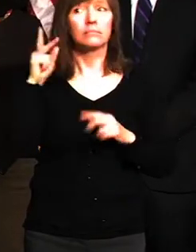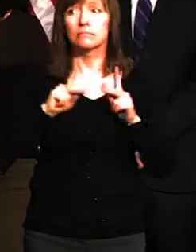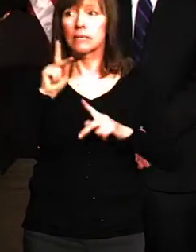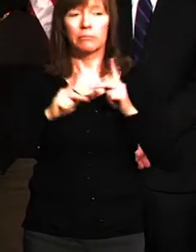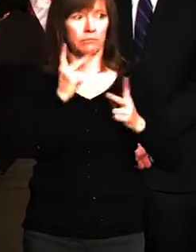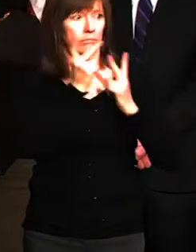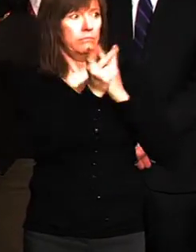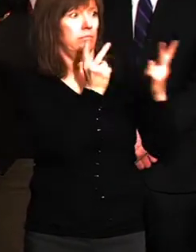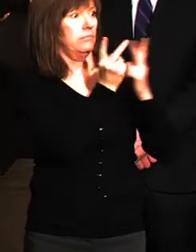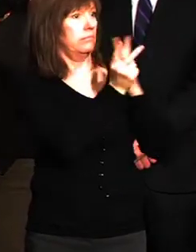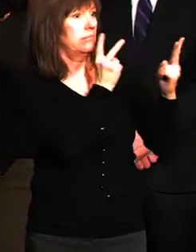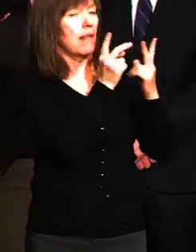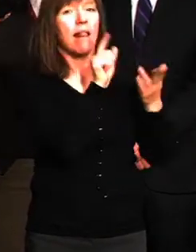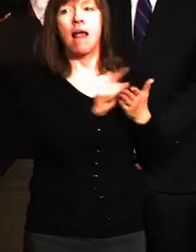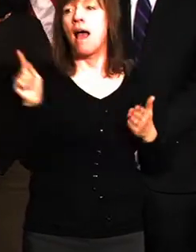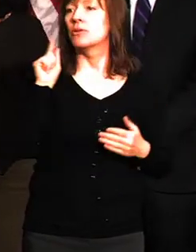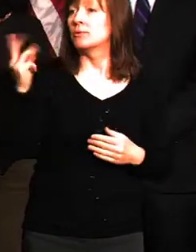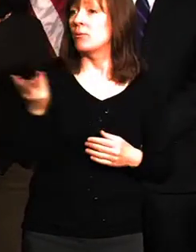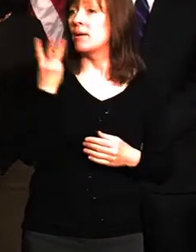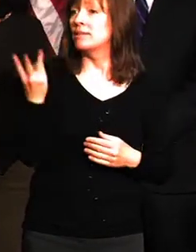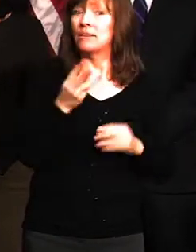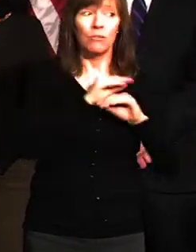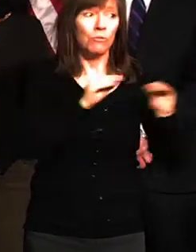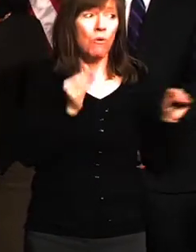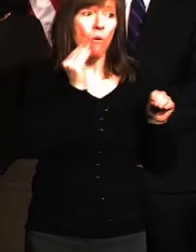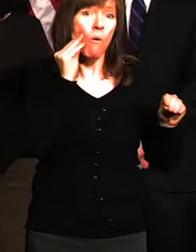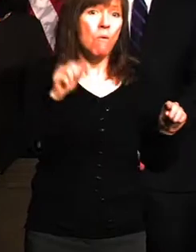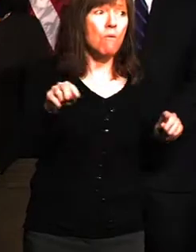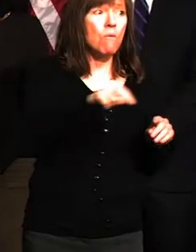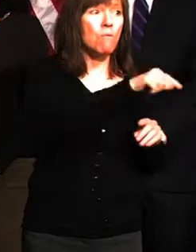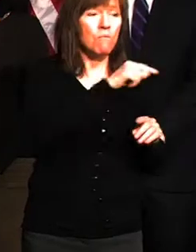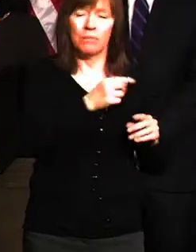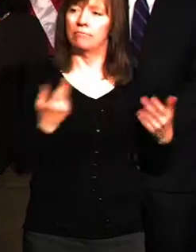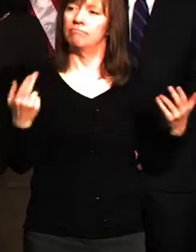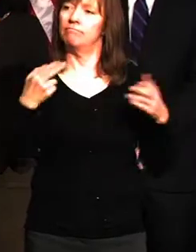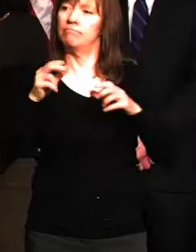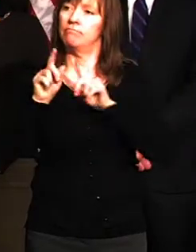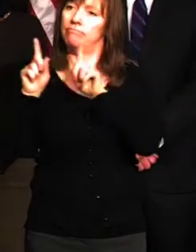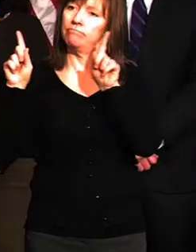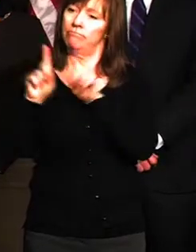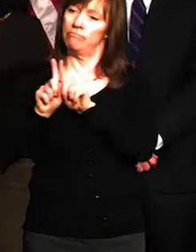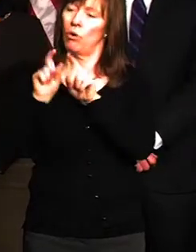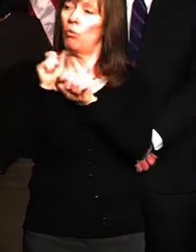without homes last Wednesday when participating with Mayor Walsh during the annual homeless